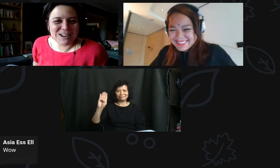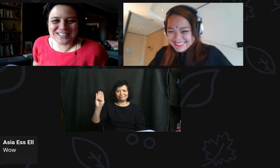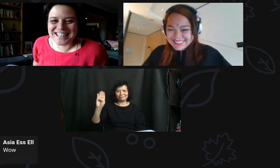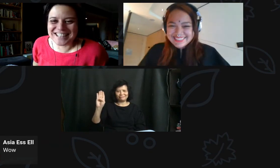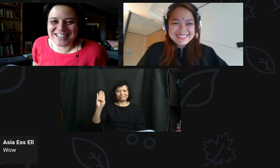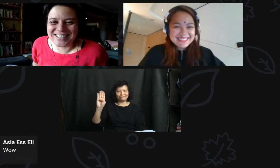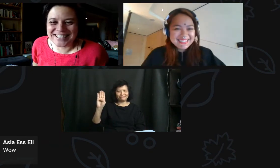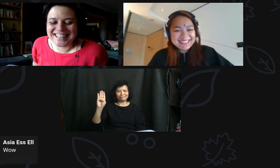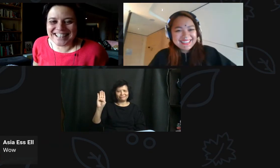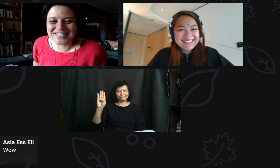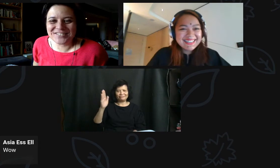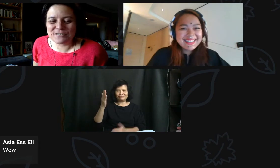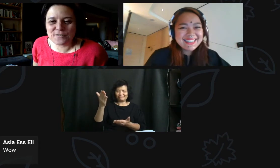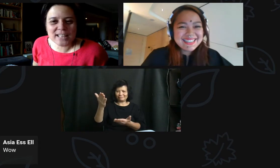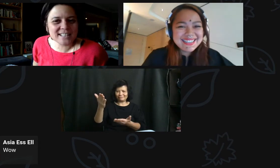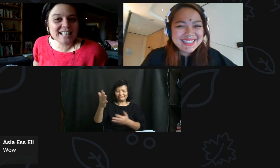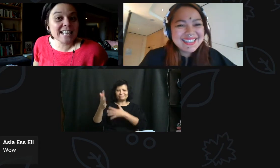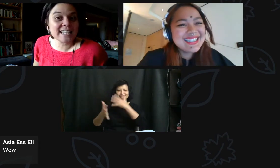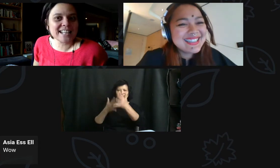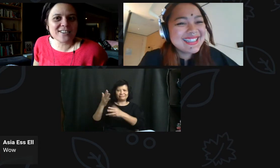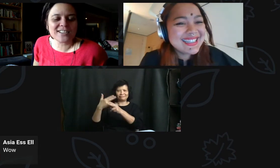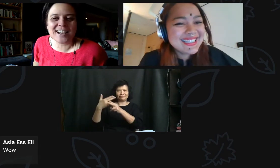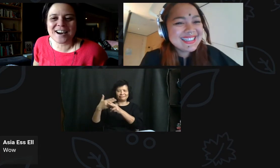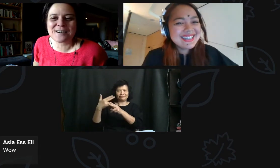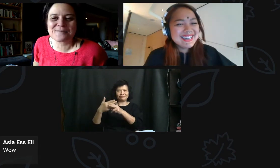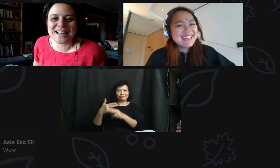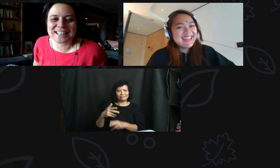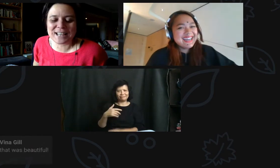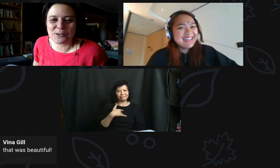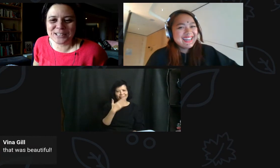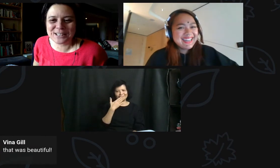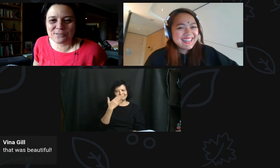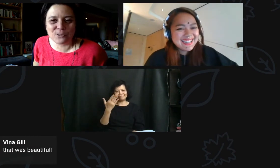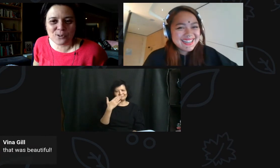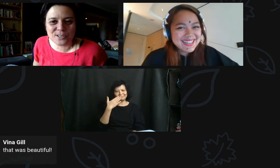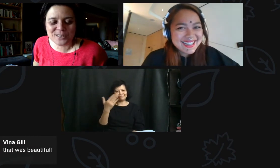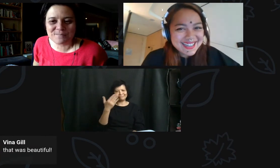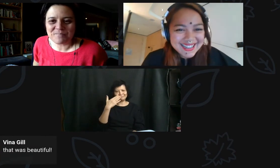Well done on fixing it all up and holding the fort.